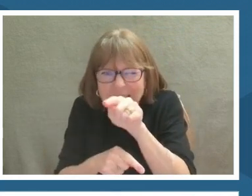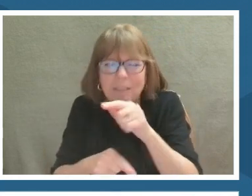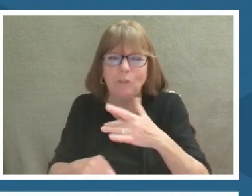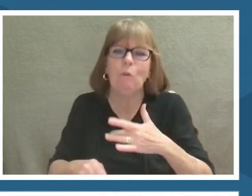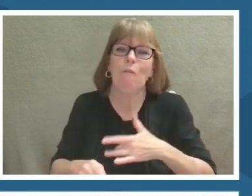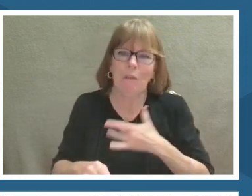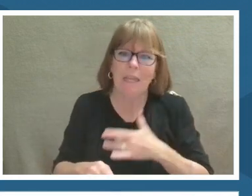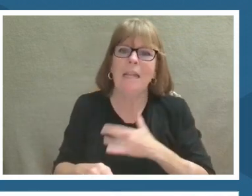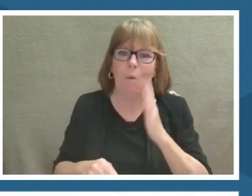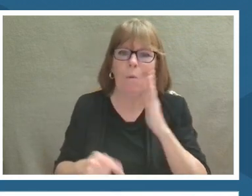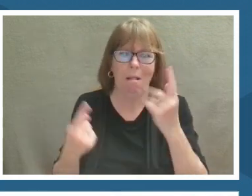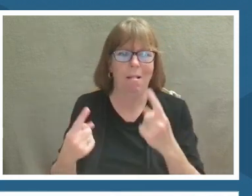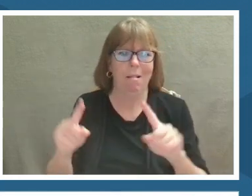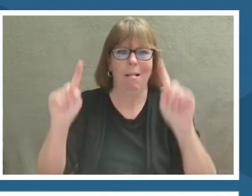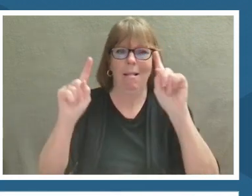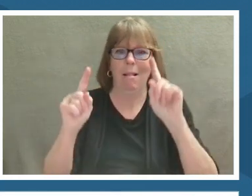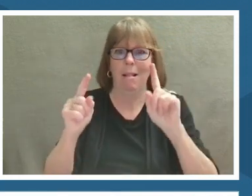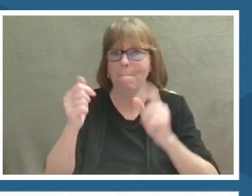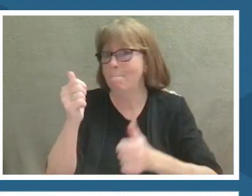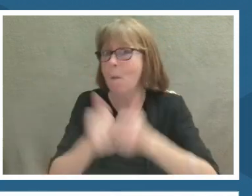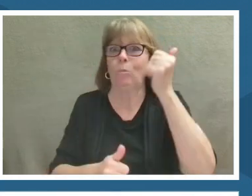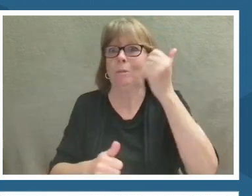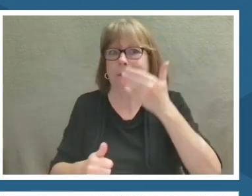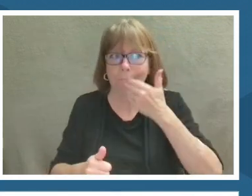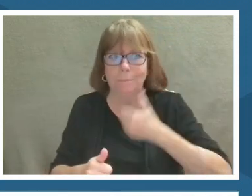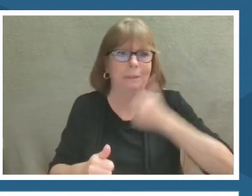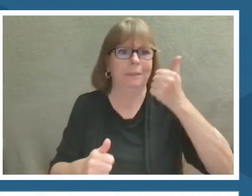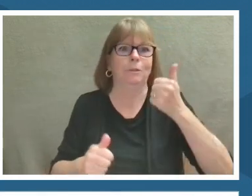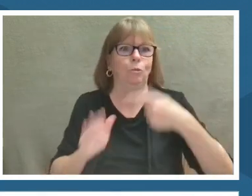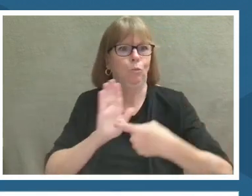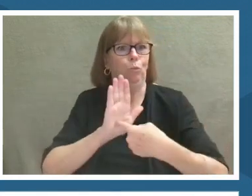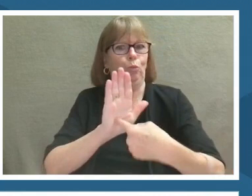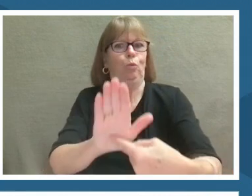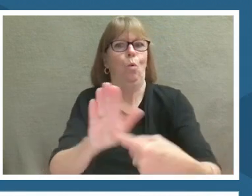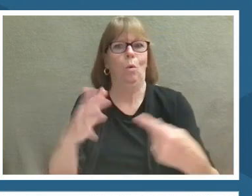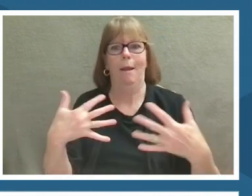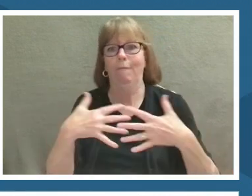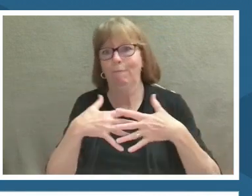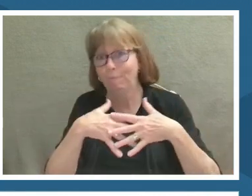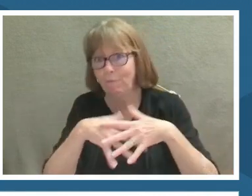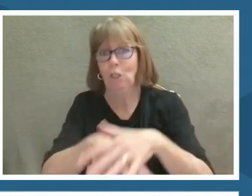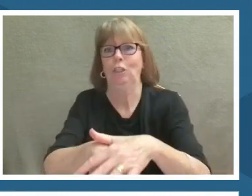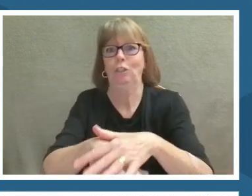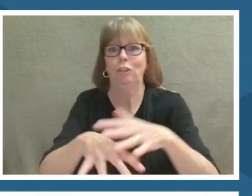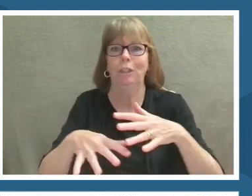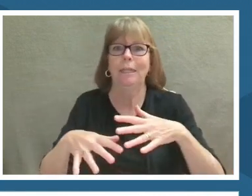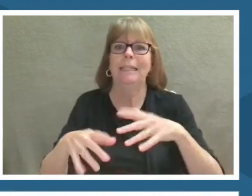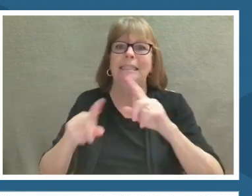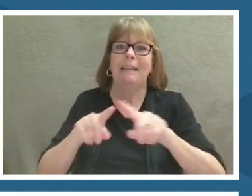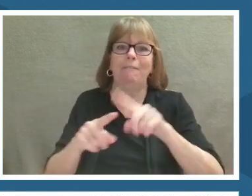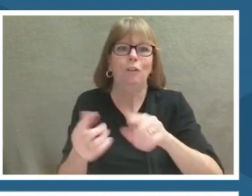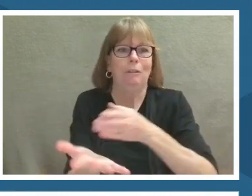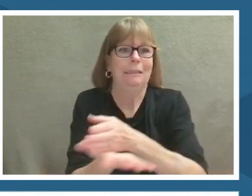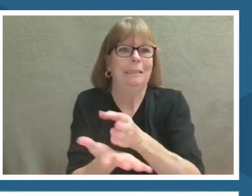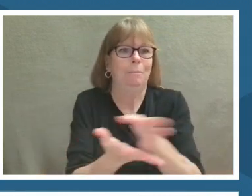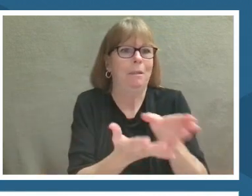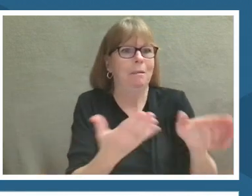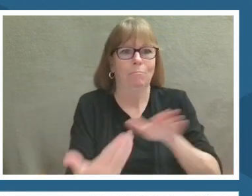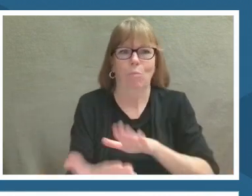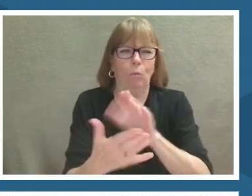in conveying this convergence education and transdisciplinary approach